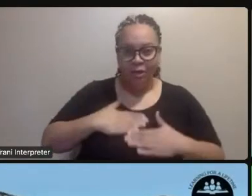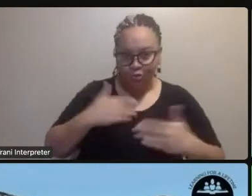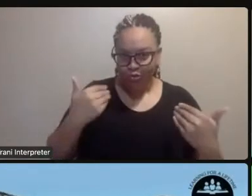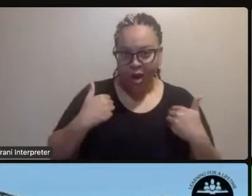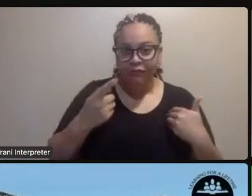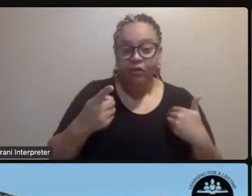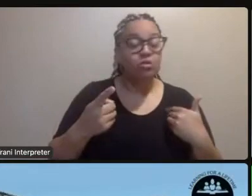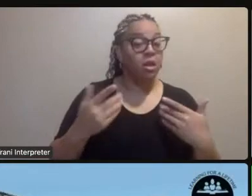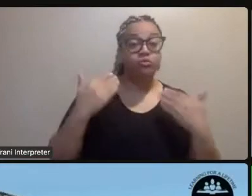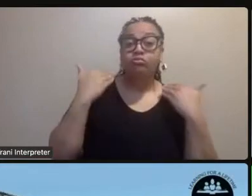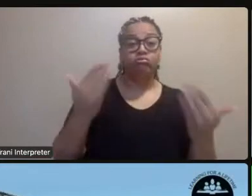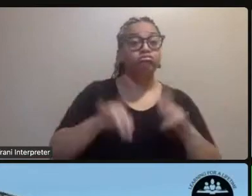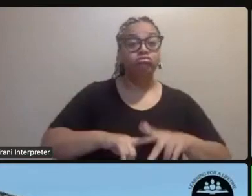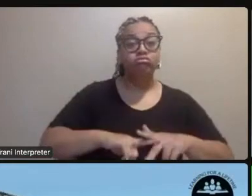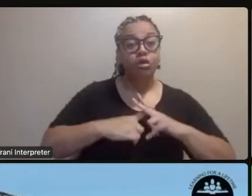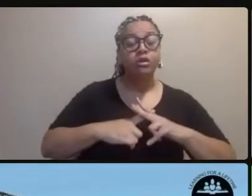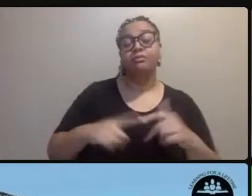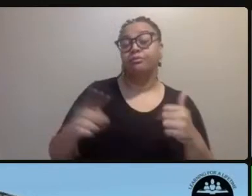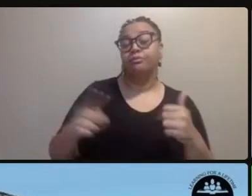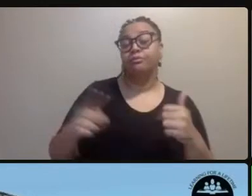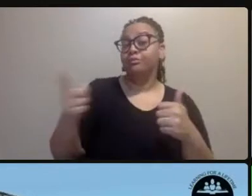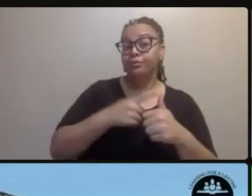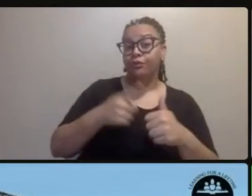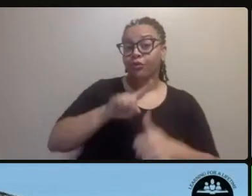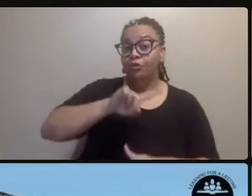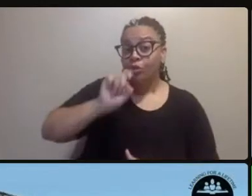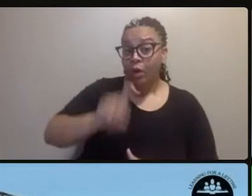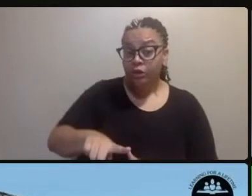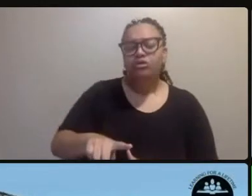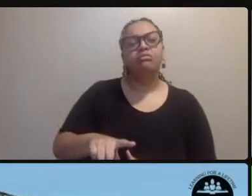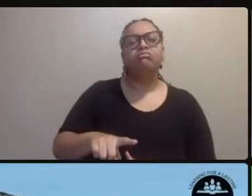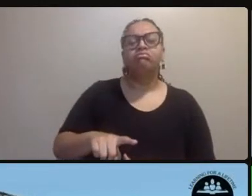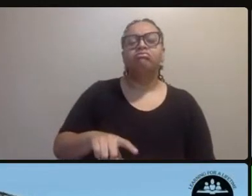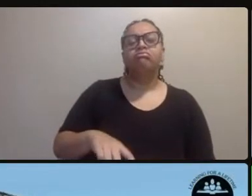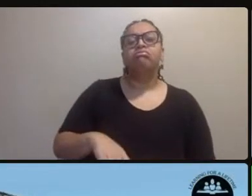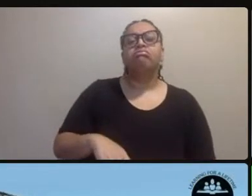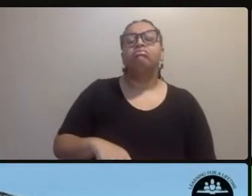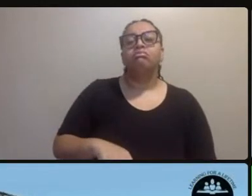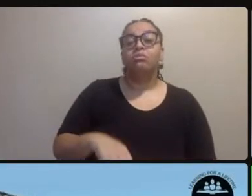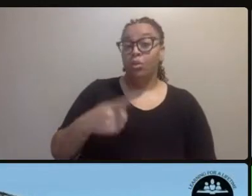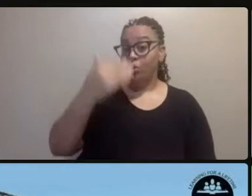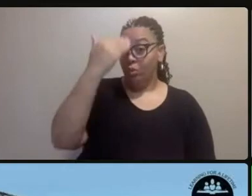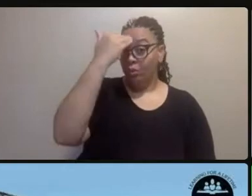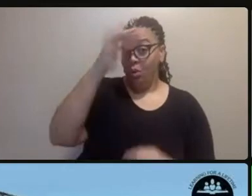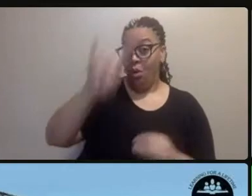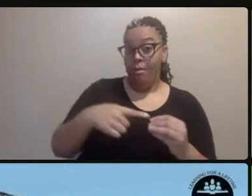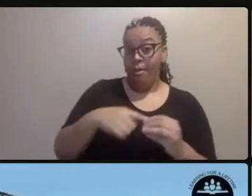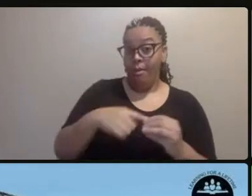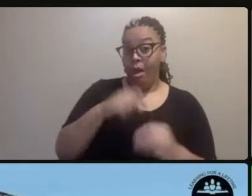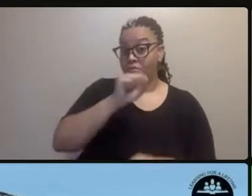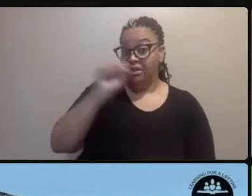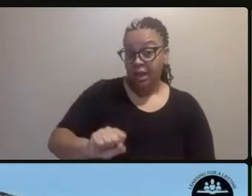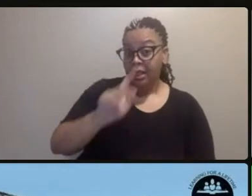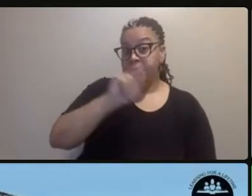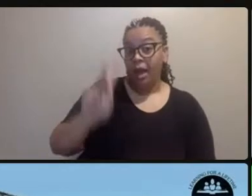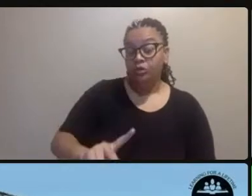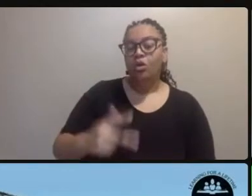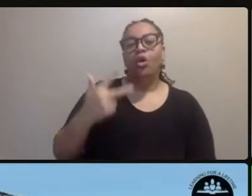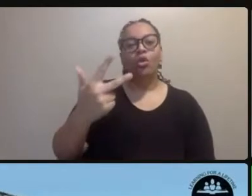ALL RIGHT. WELCOME, ANTHONY. PLEASURE TO HAVE YOU.